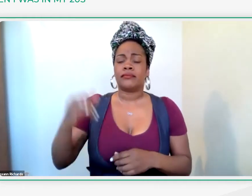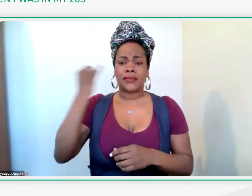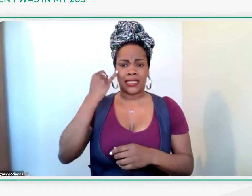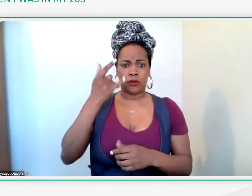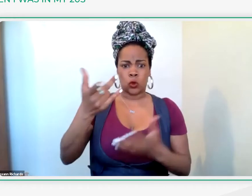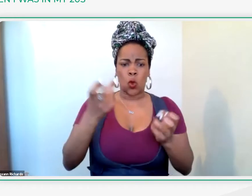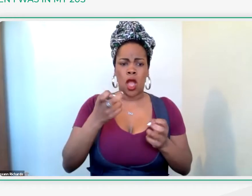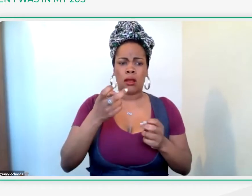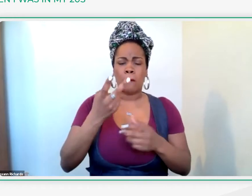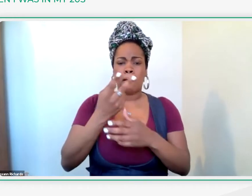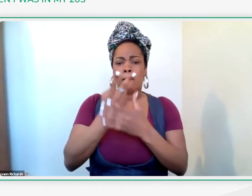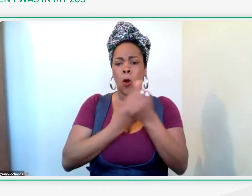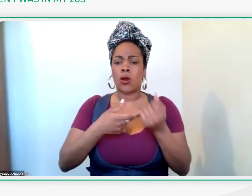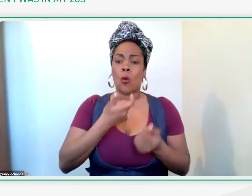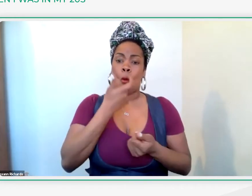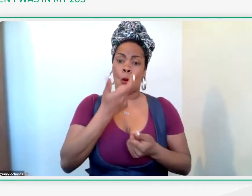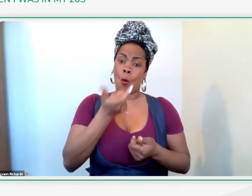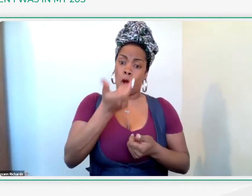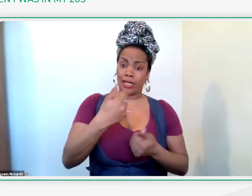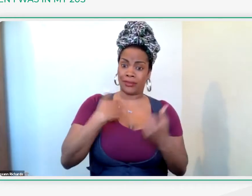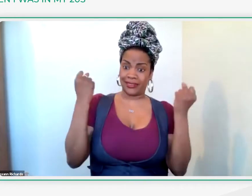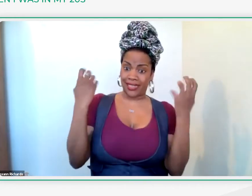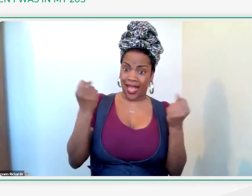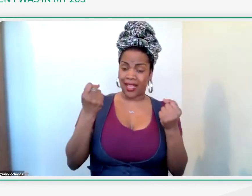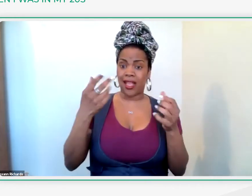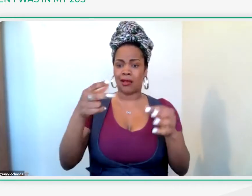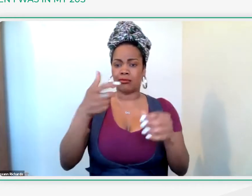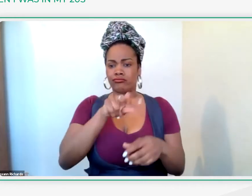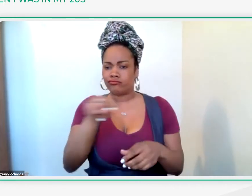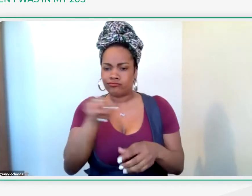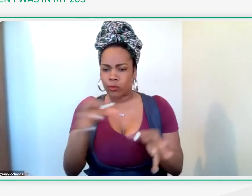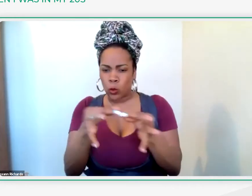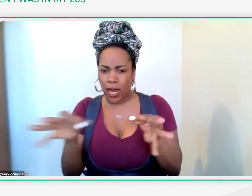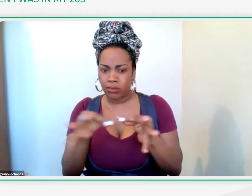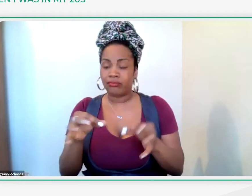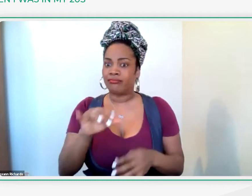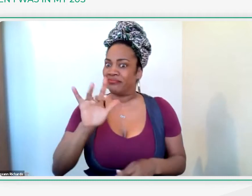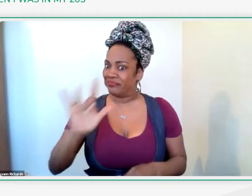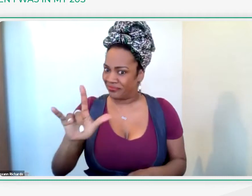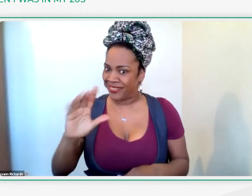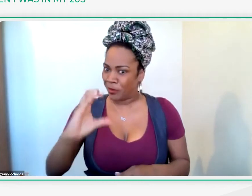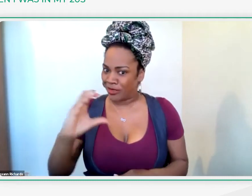You’ll want to go ahead and click the sound on if you’d like to follow along with the voice interpreter.